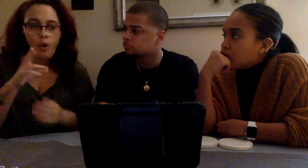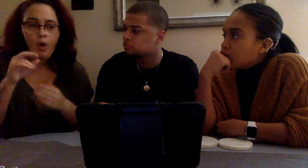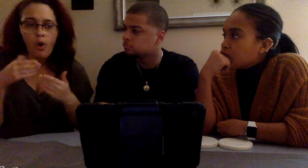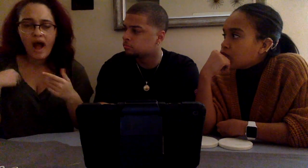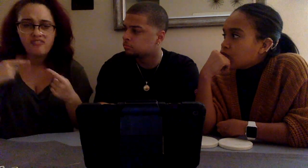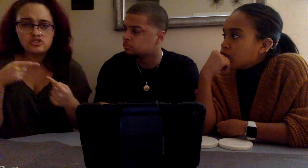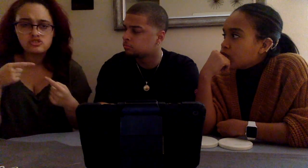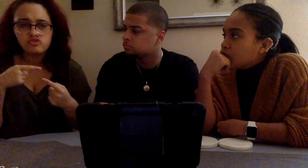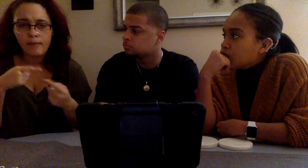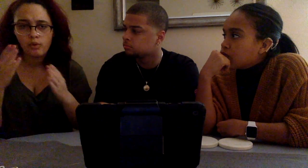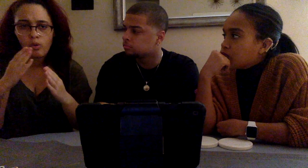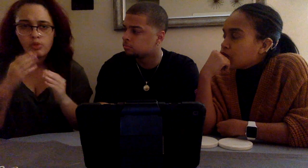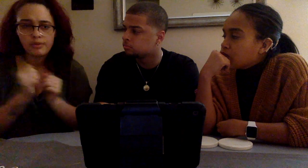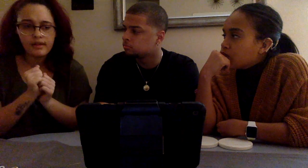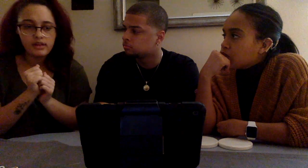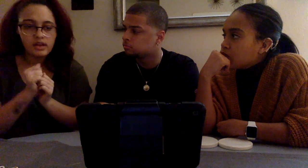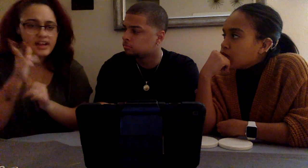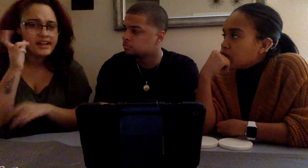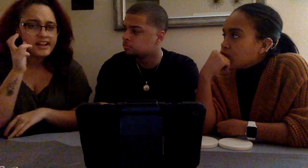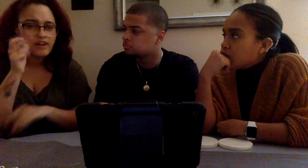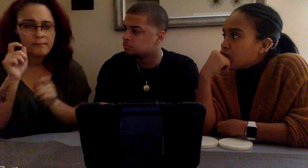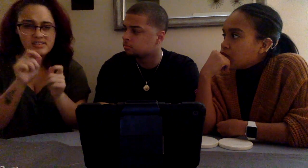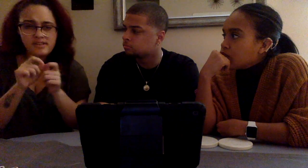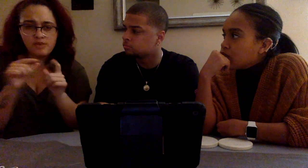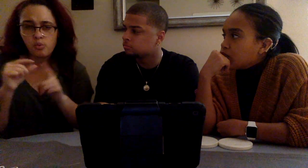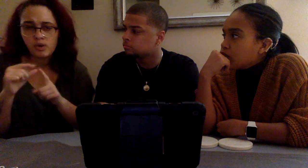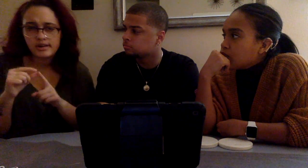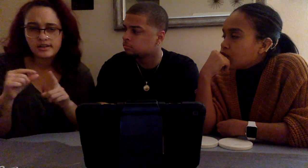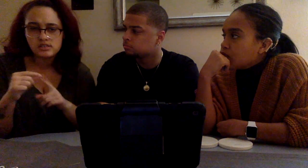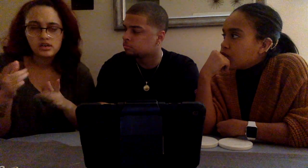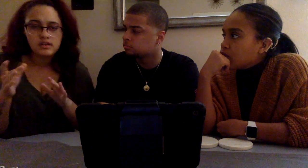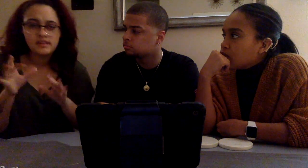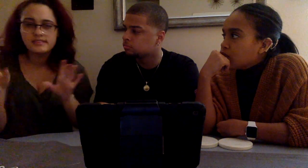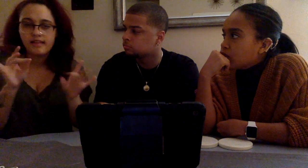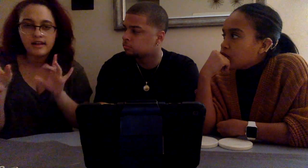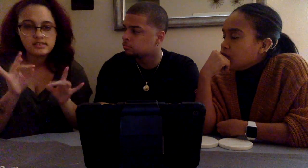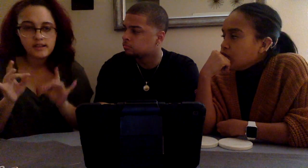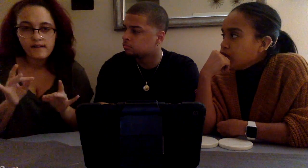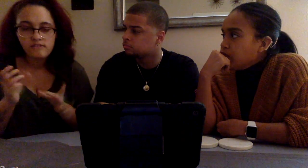Or you could be struggling and worrying with hearing specific word like selective.